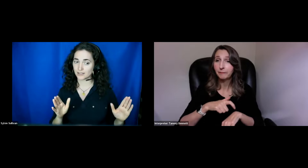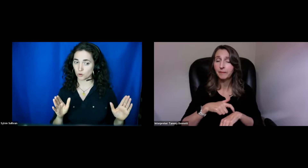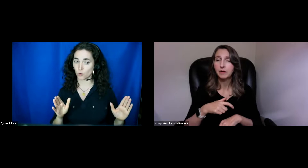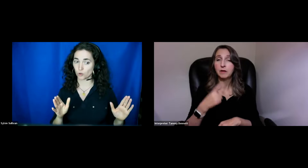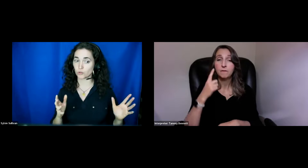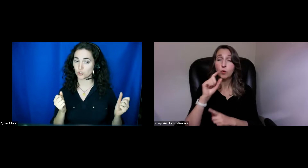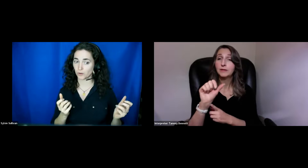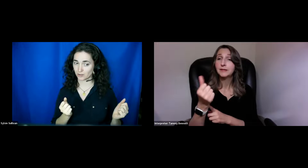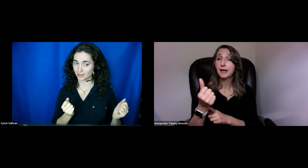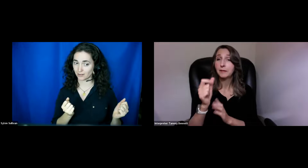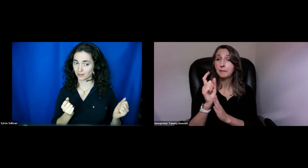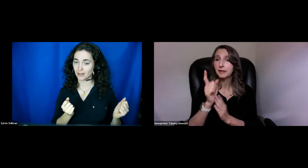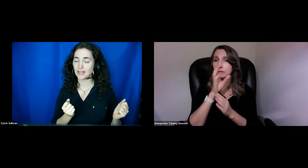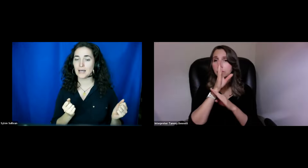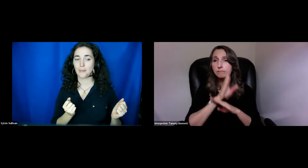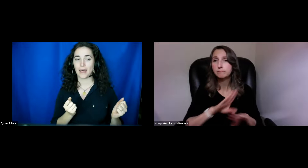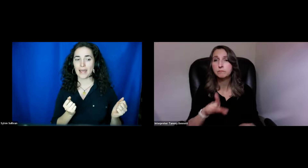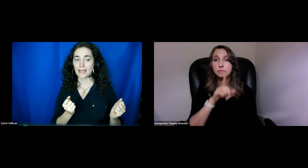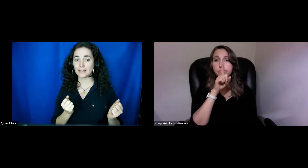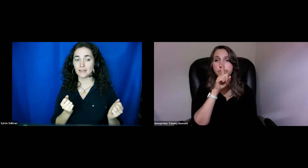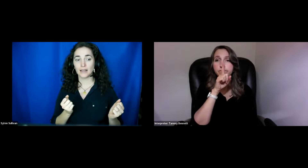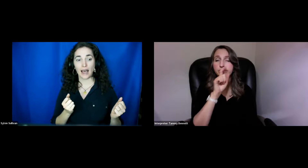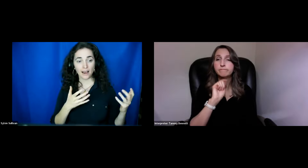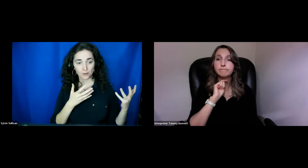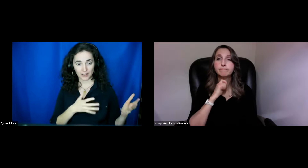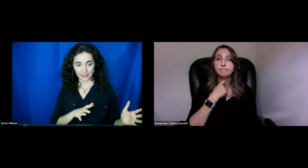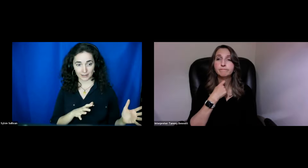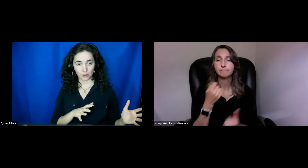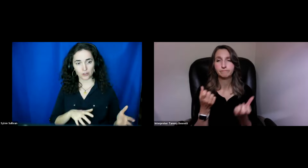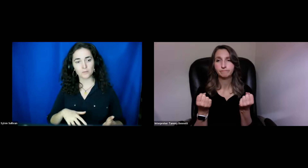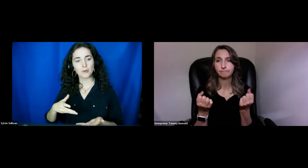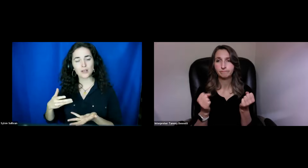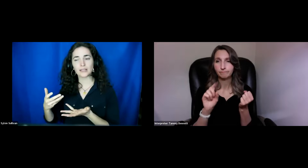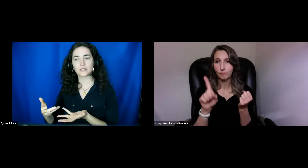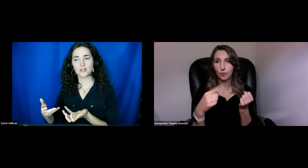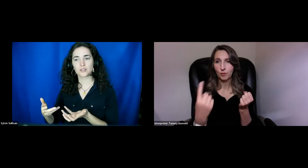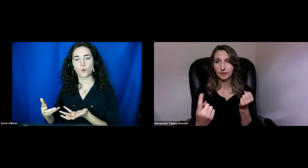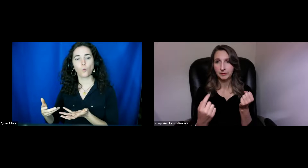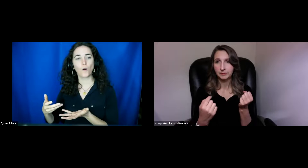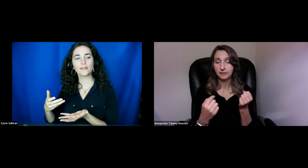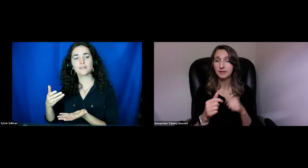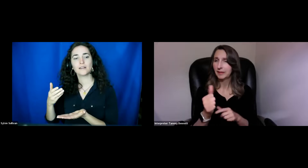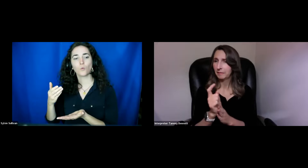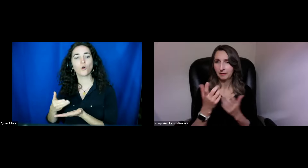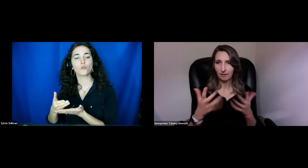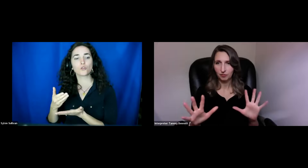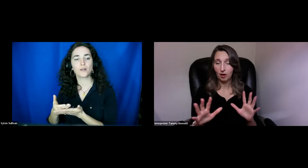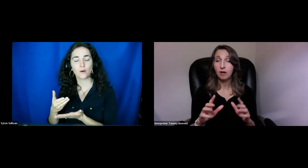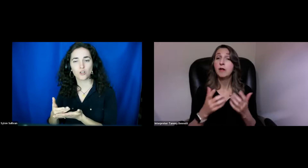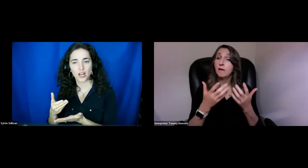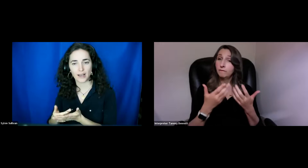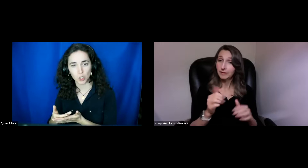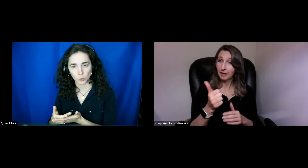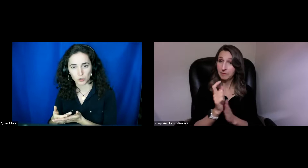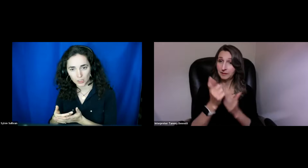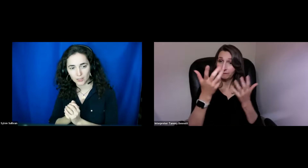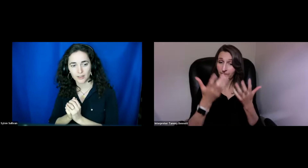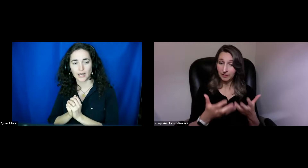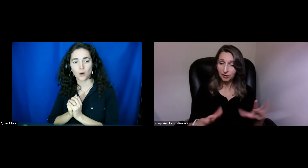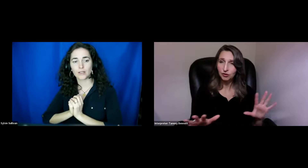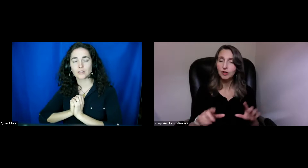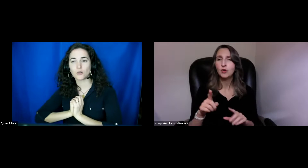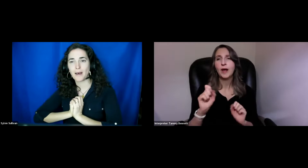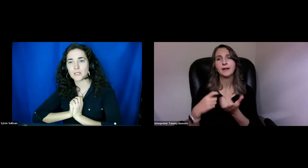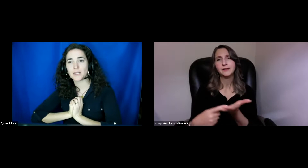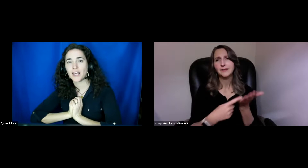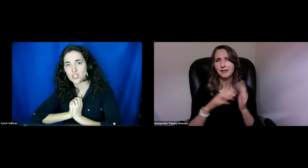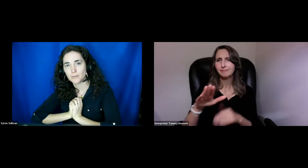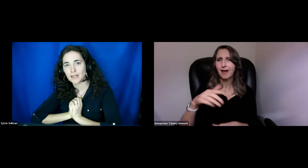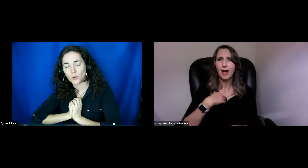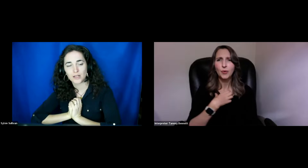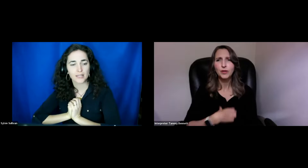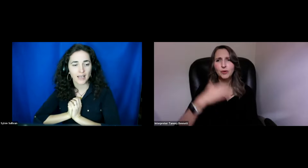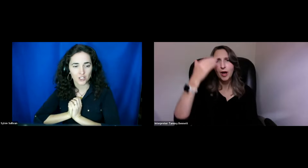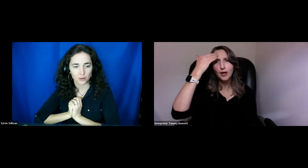10 minutes we're not gonna say a word we're just going to sign, and after that 10 minutes, maybe you can discuss what words I wish I had known. I wanted you to pass me the ketchup, I didn't know how to say